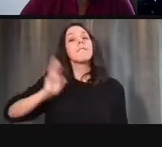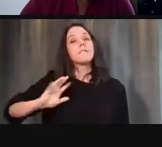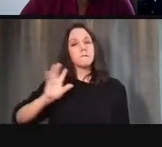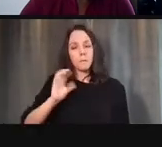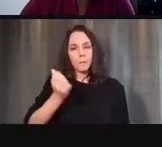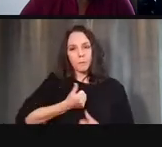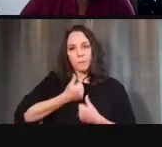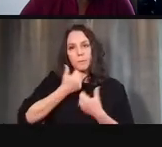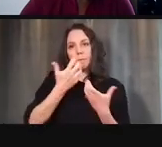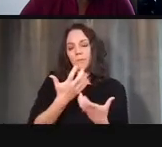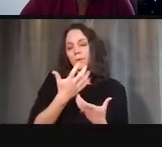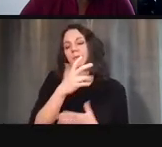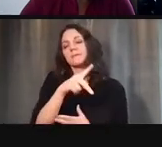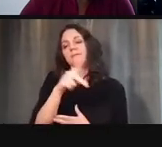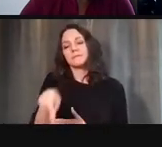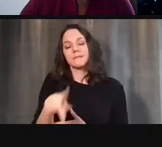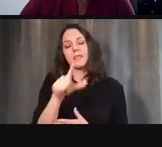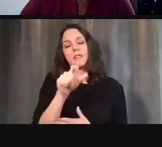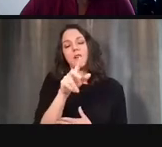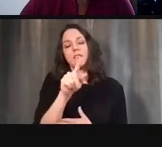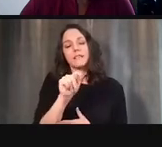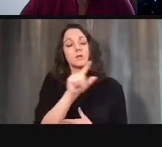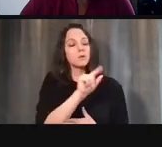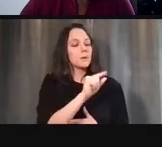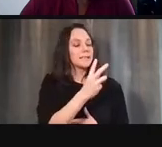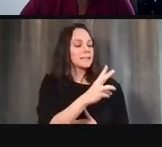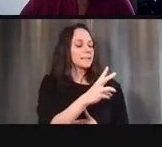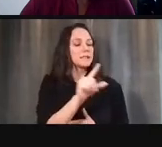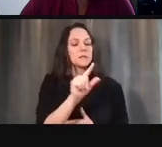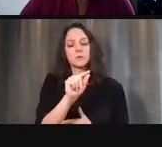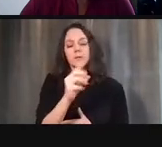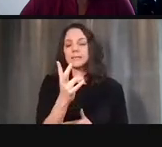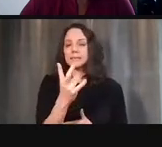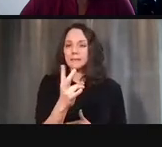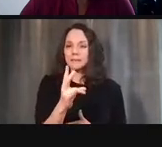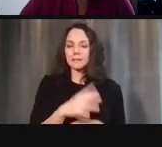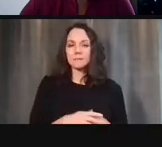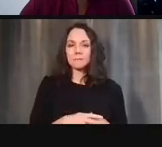and 17, because I know the experience of creating